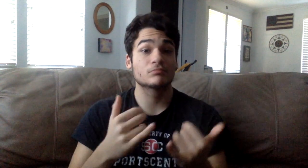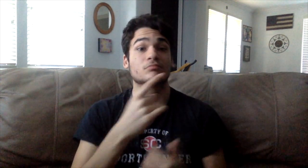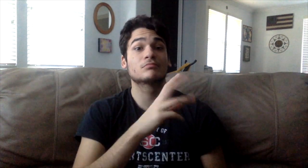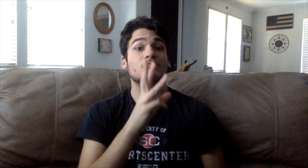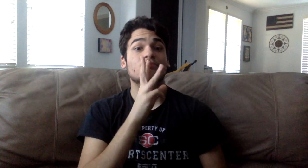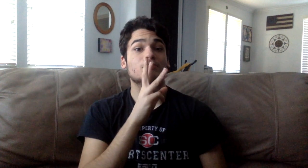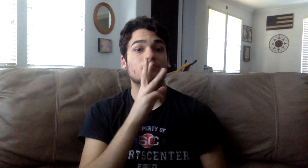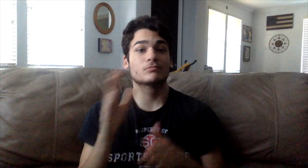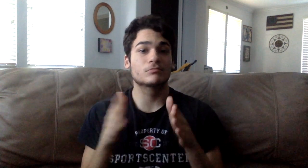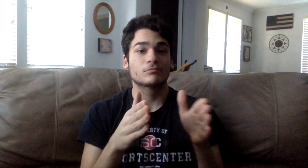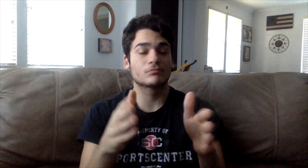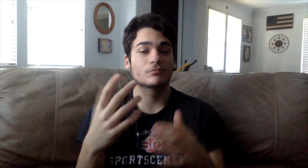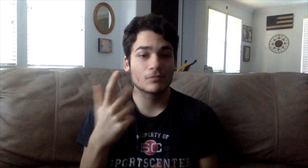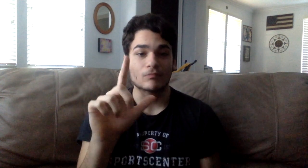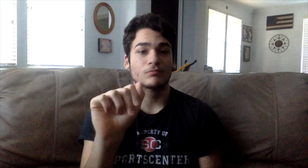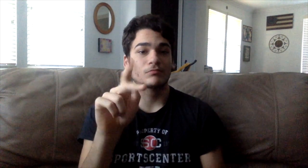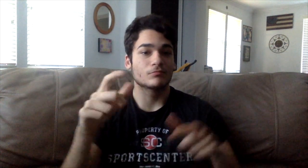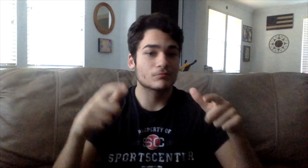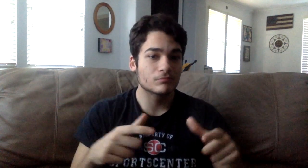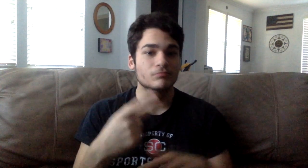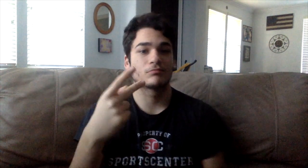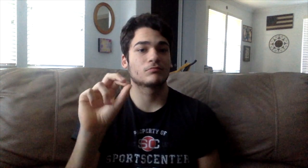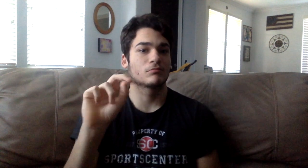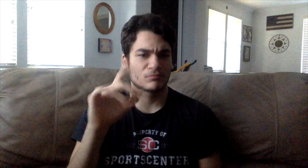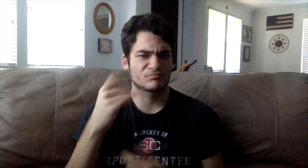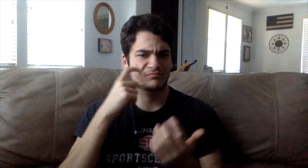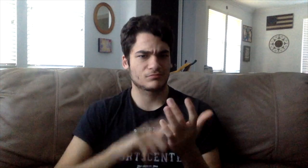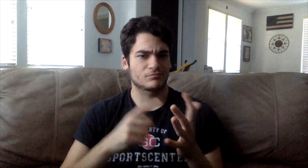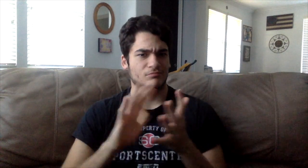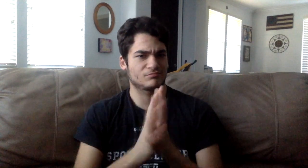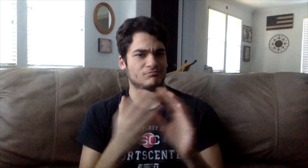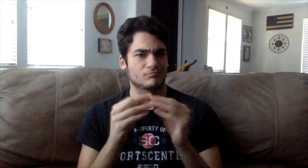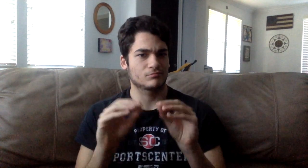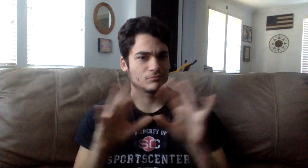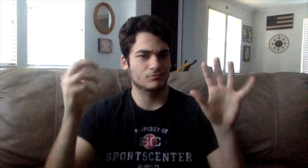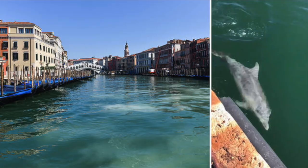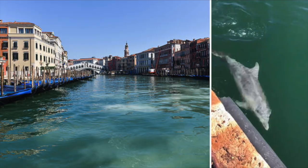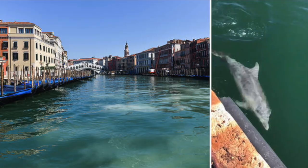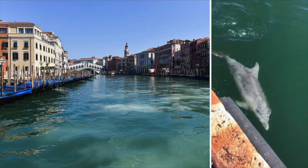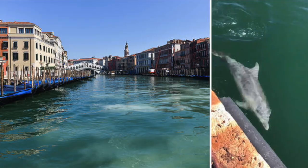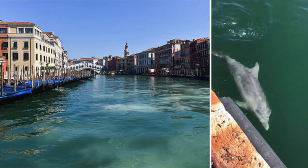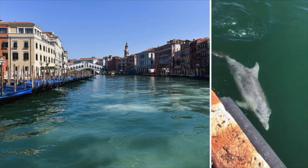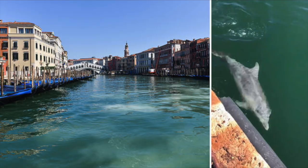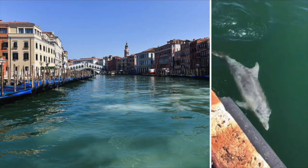Now -- Lakes, ponds, and rivers water are getting clearer.